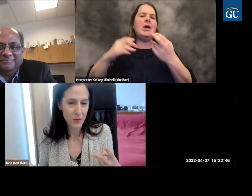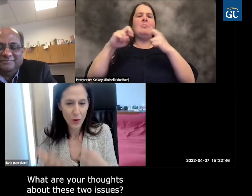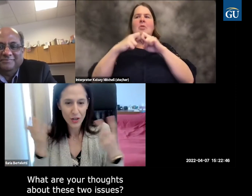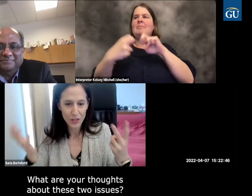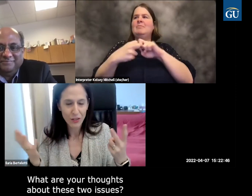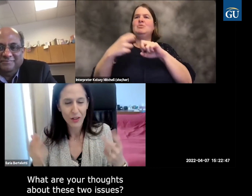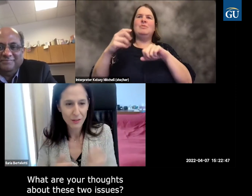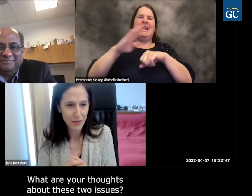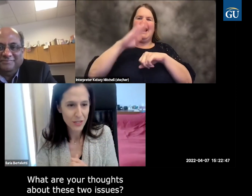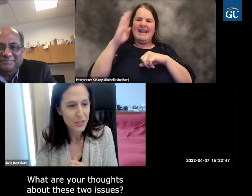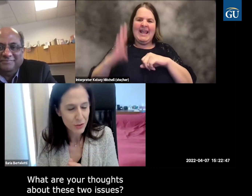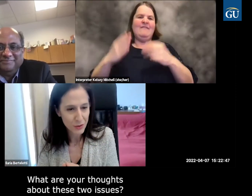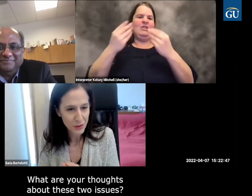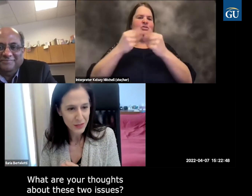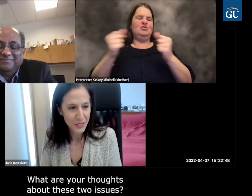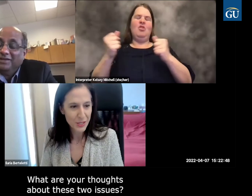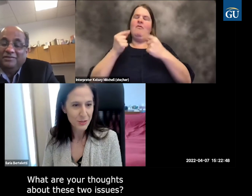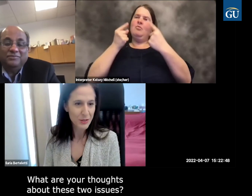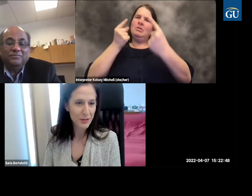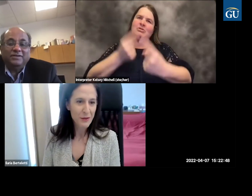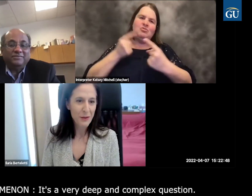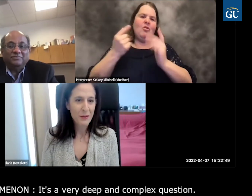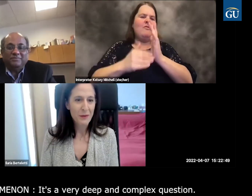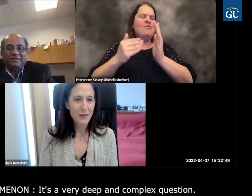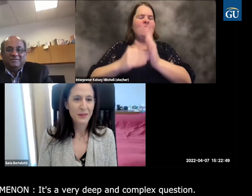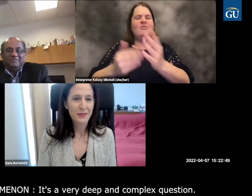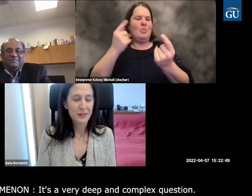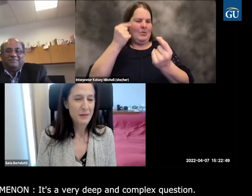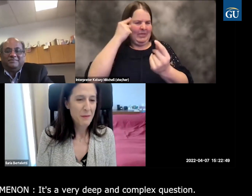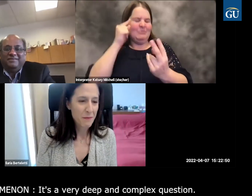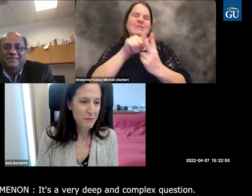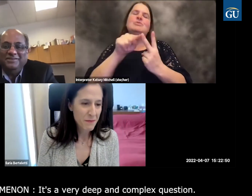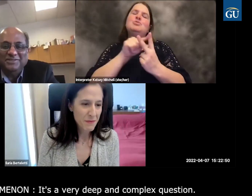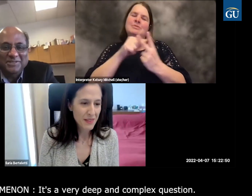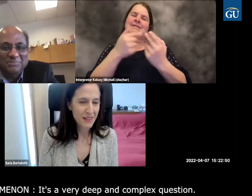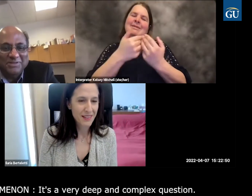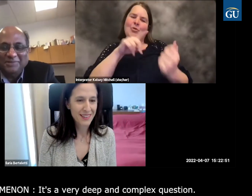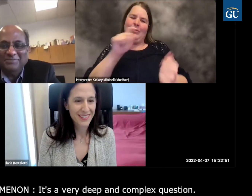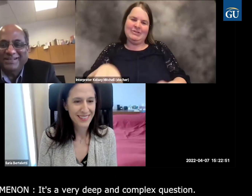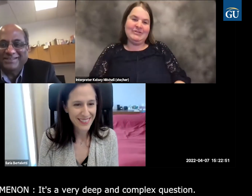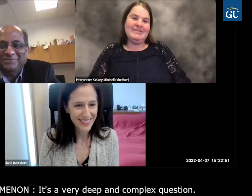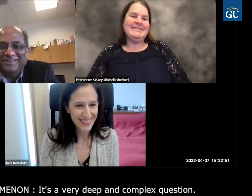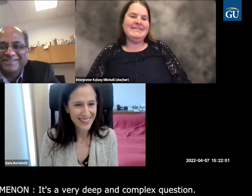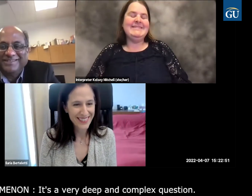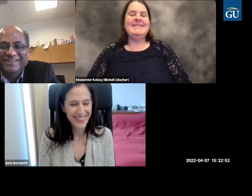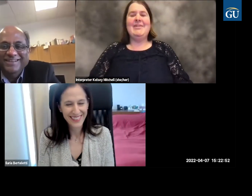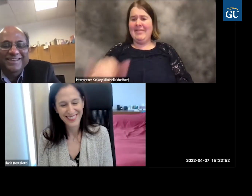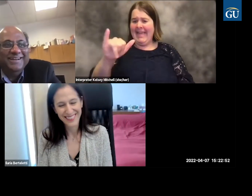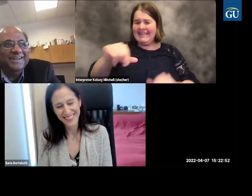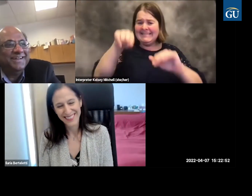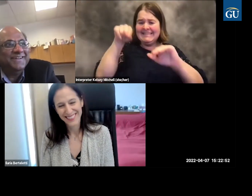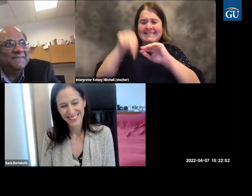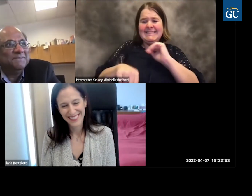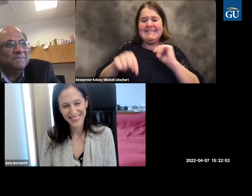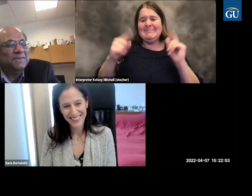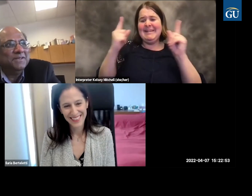what are your thoughts about these two issues it's a very